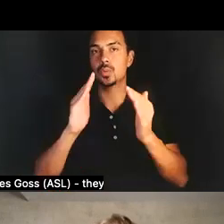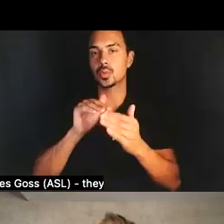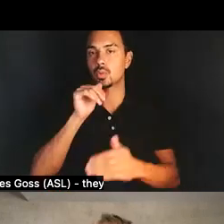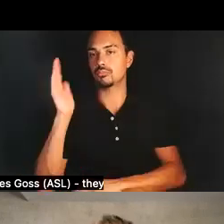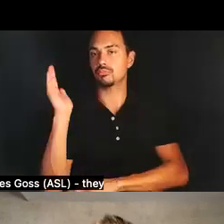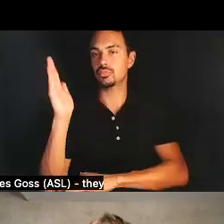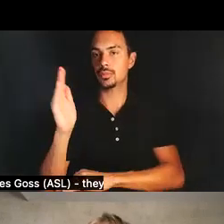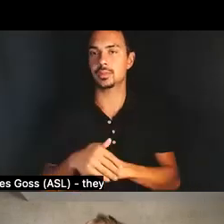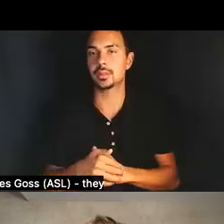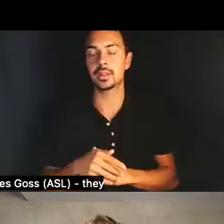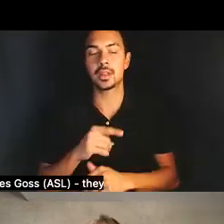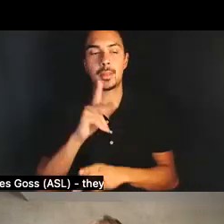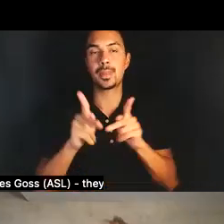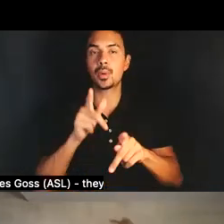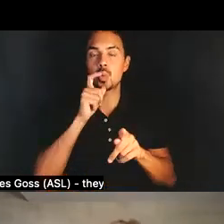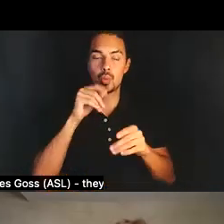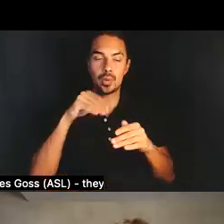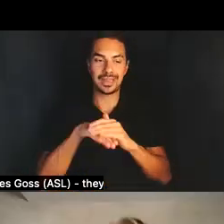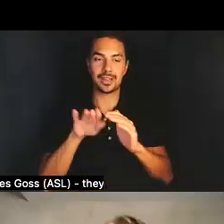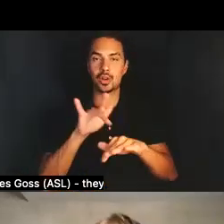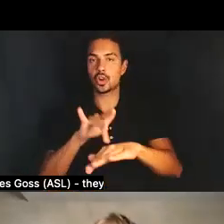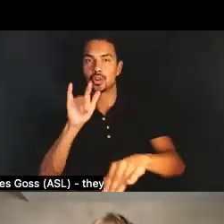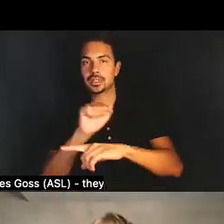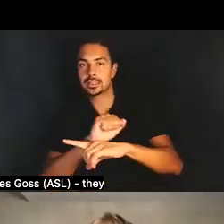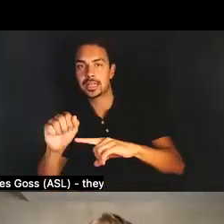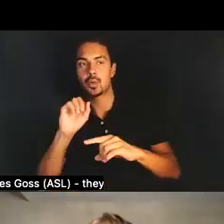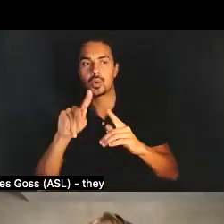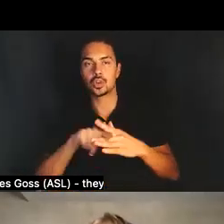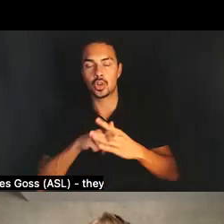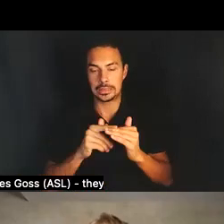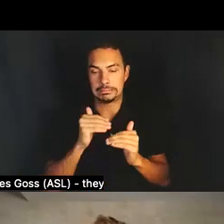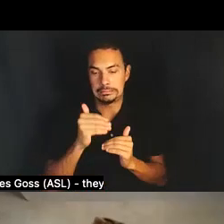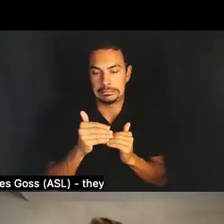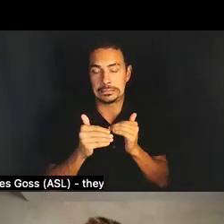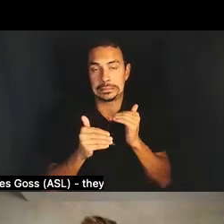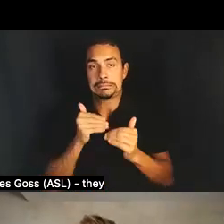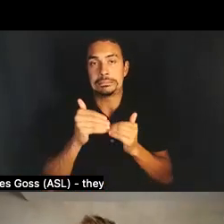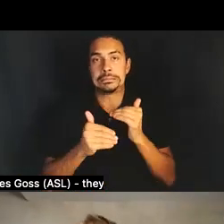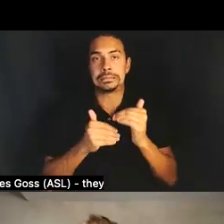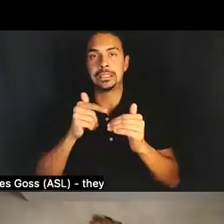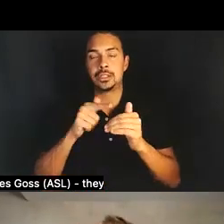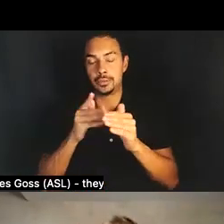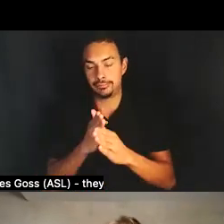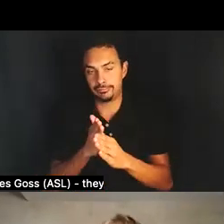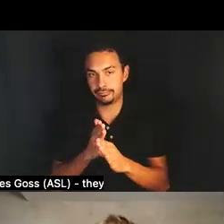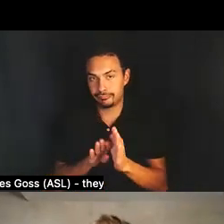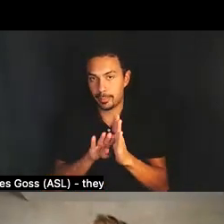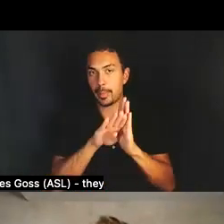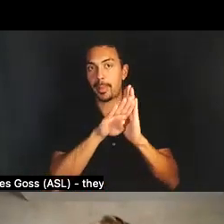to give talks just like this one for people who might be in the formative stages or earlier, or are interested